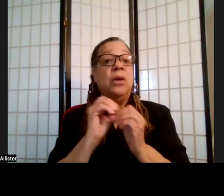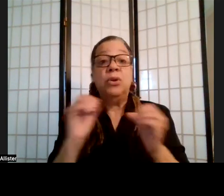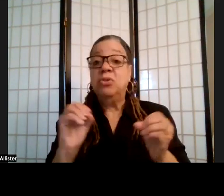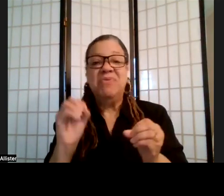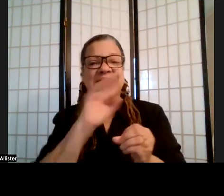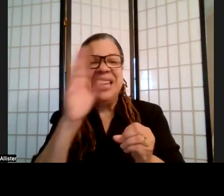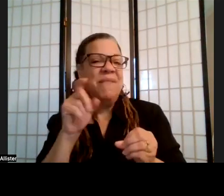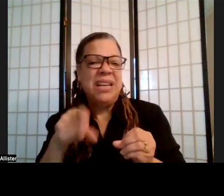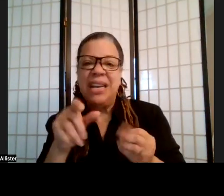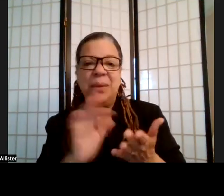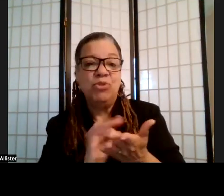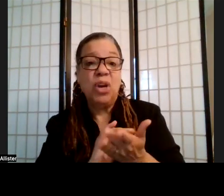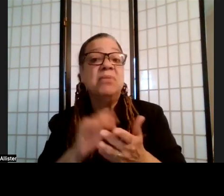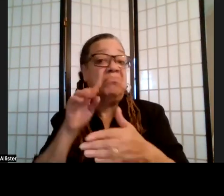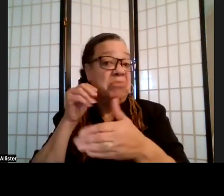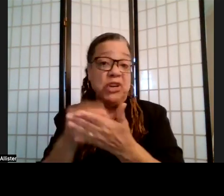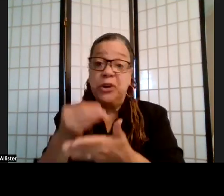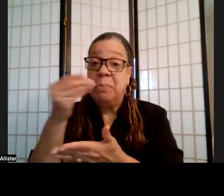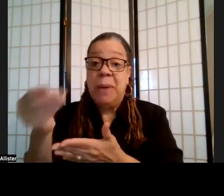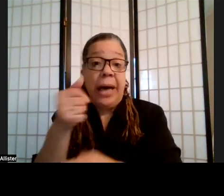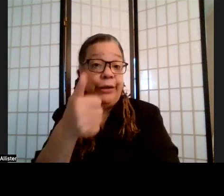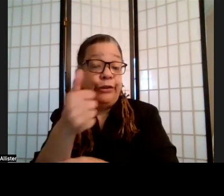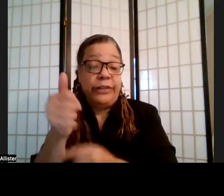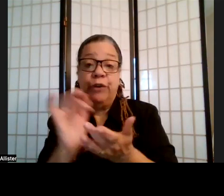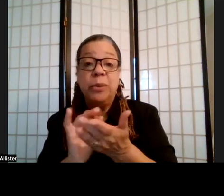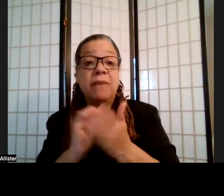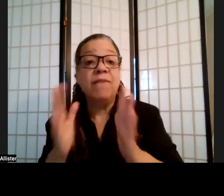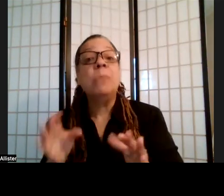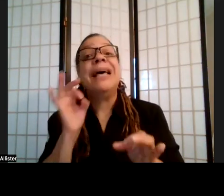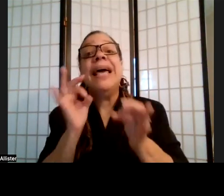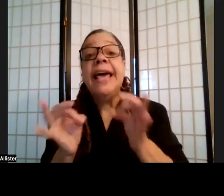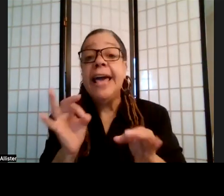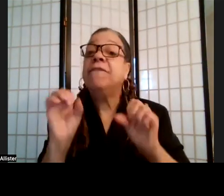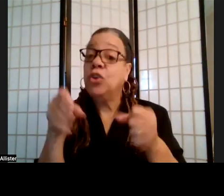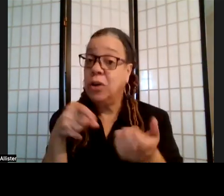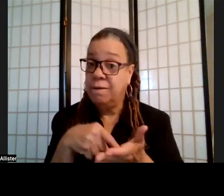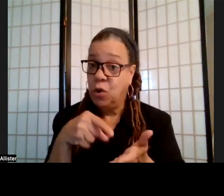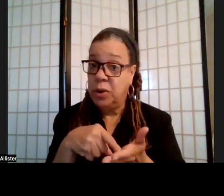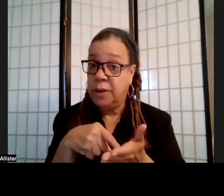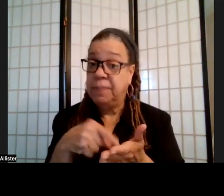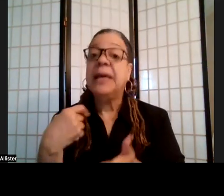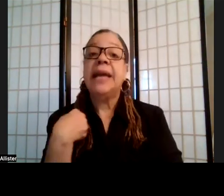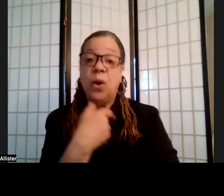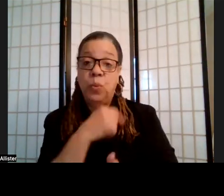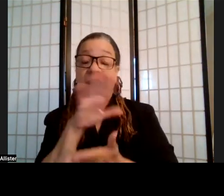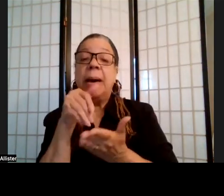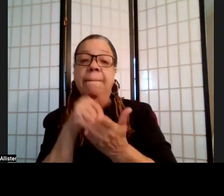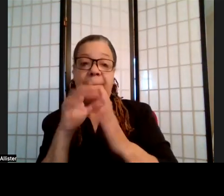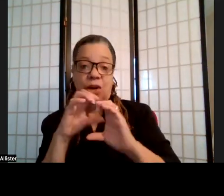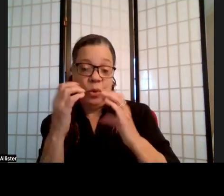anyone could go and buy it from the pharmacy if they could afford it. We were a middle-class family, you know, a marker of that was a